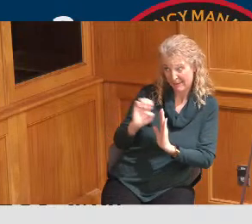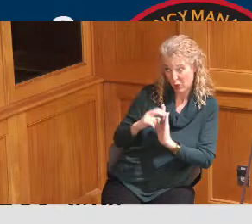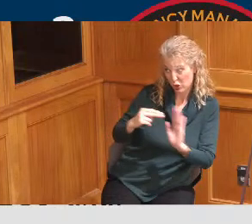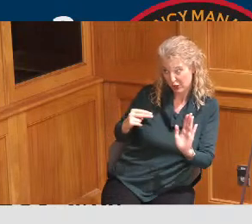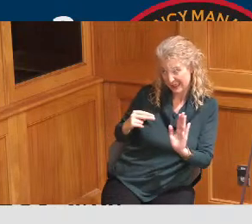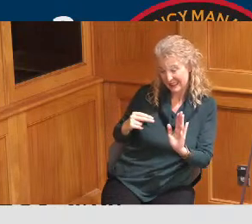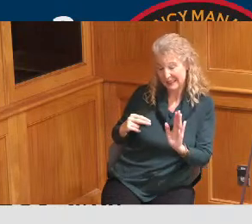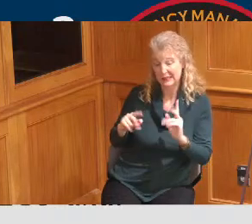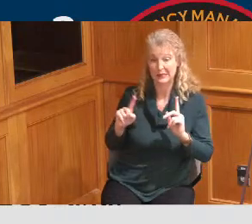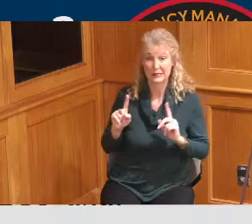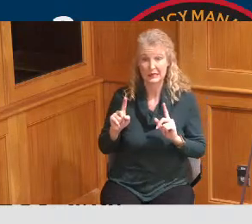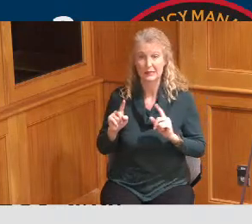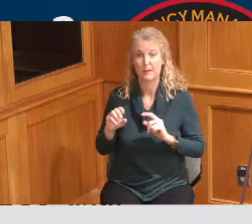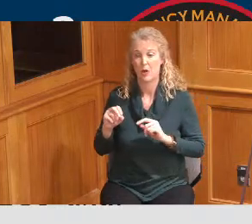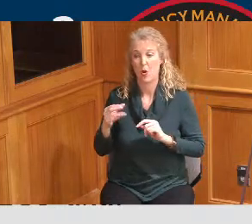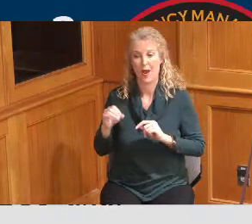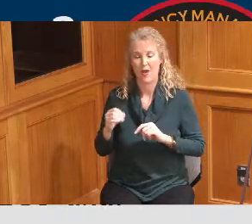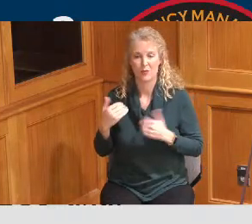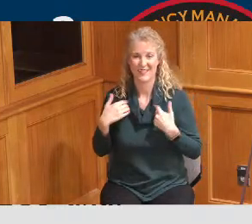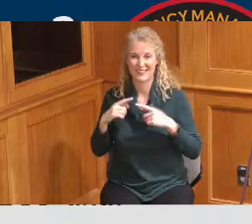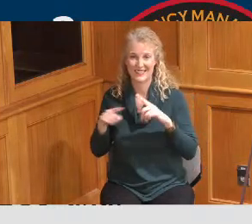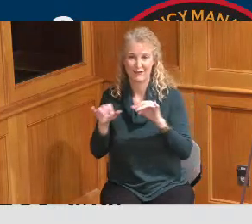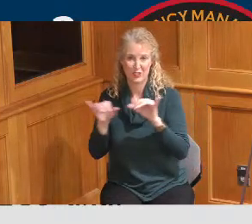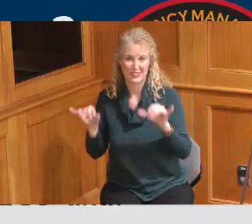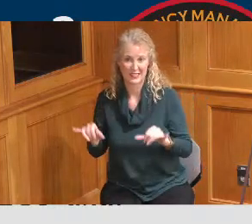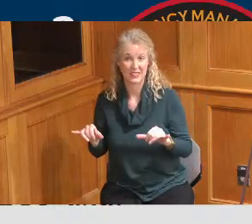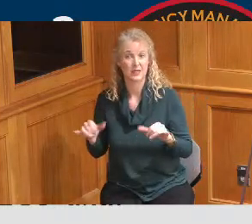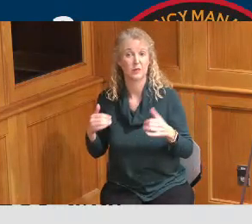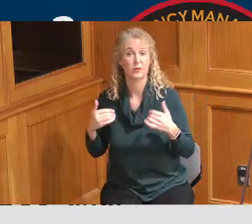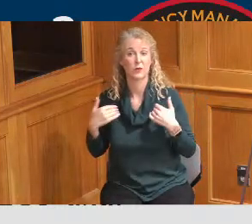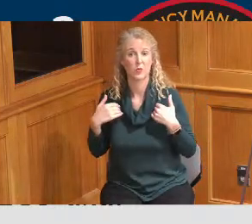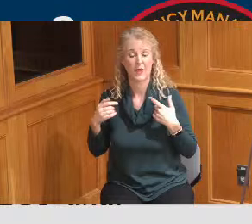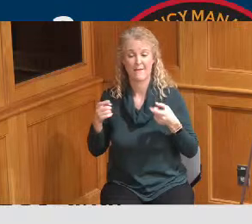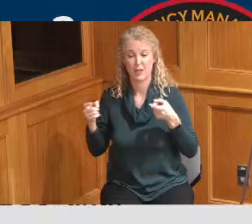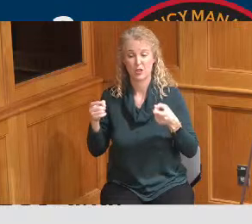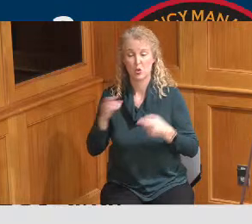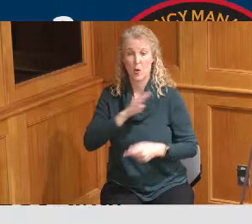disaster fund Ohio does not they go to the control board I think is the phrase and they ask for the